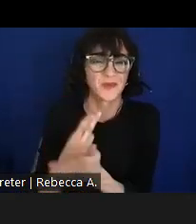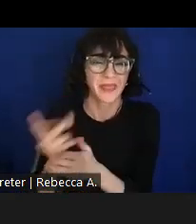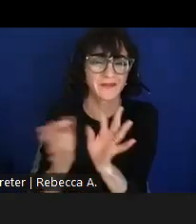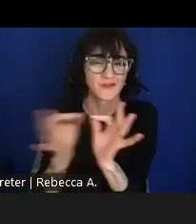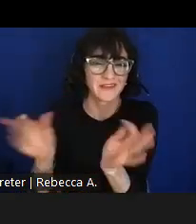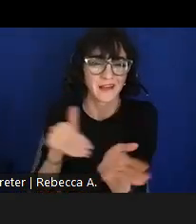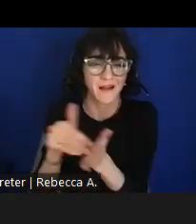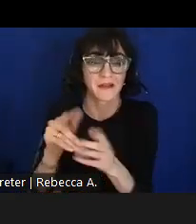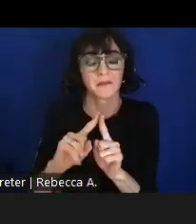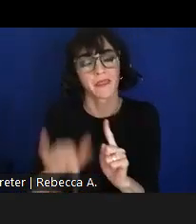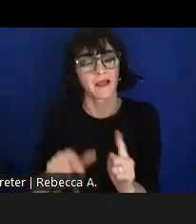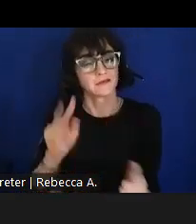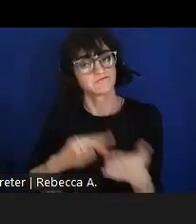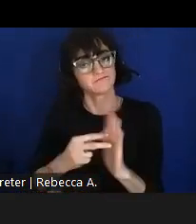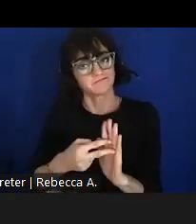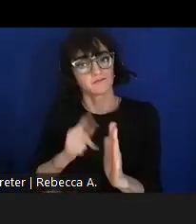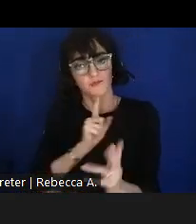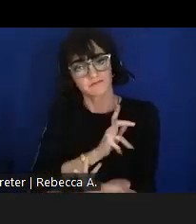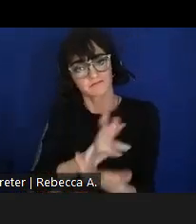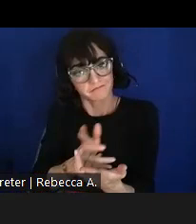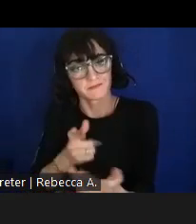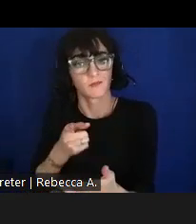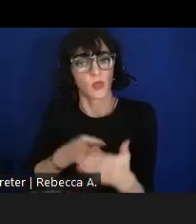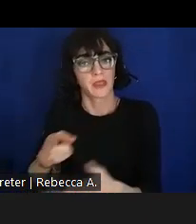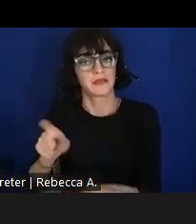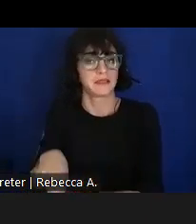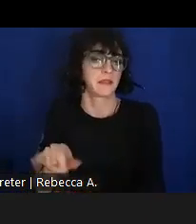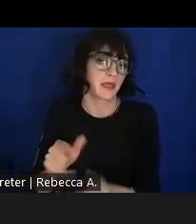harm reduction is all about. yeah